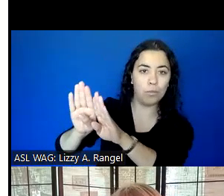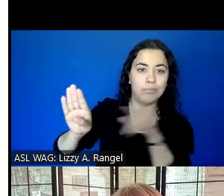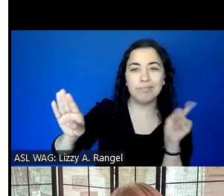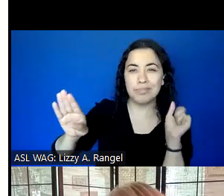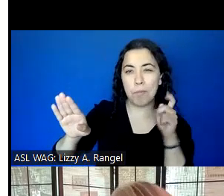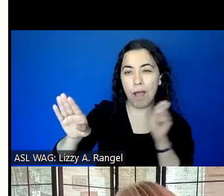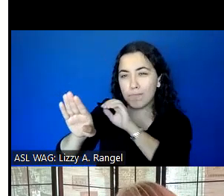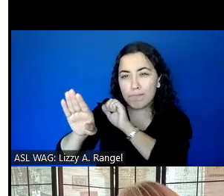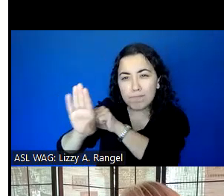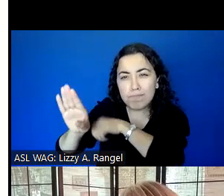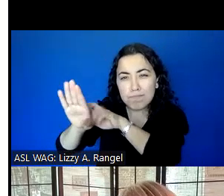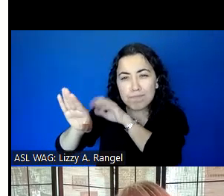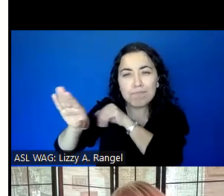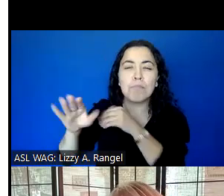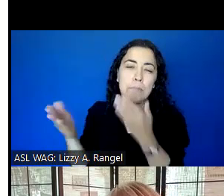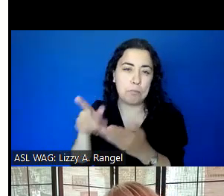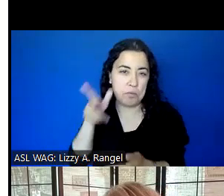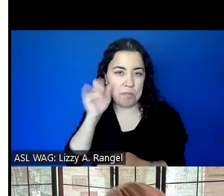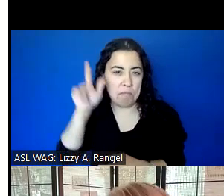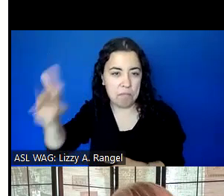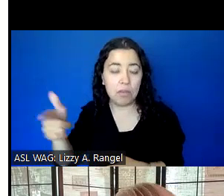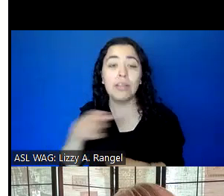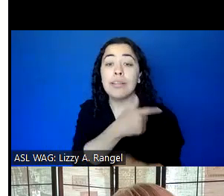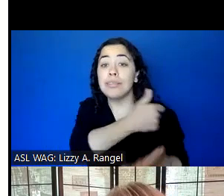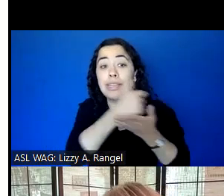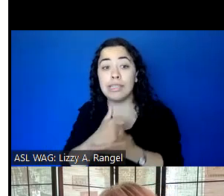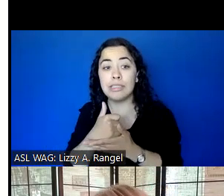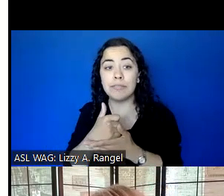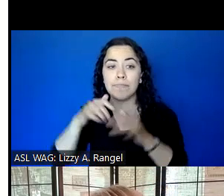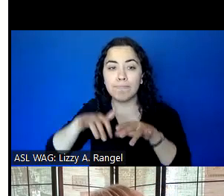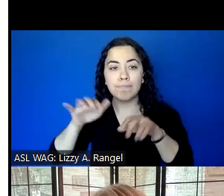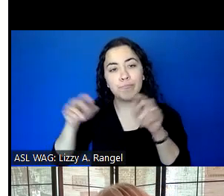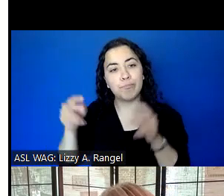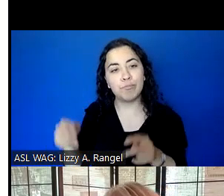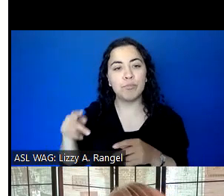I hold in light the refugees fleeing from the Ukraine, the Russians who are shocked and dismayed